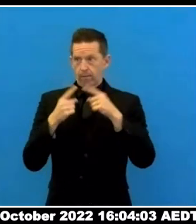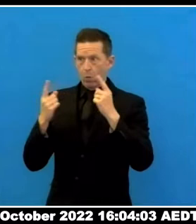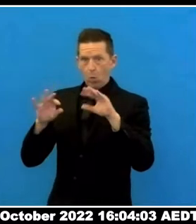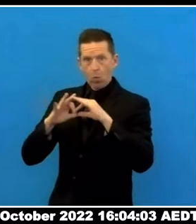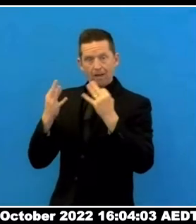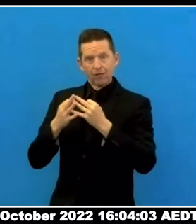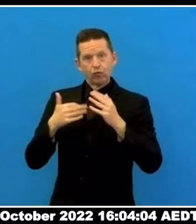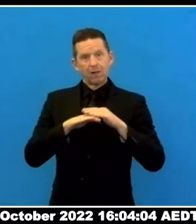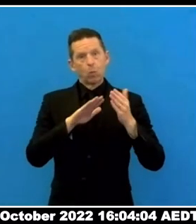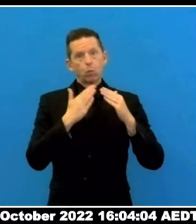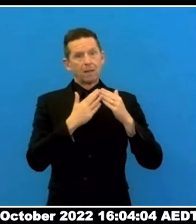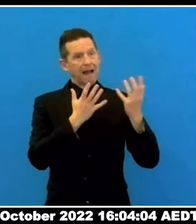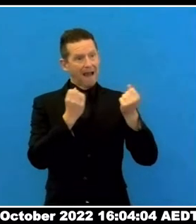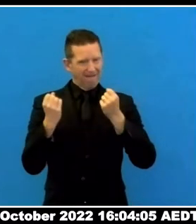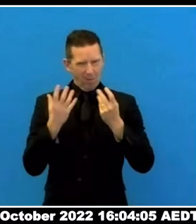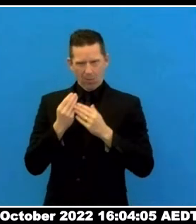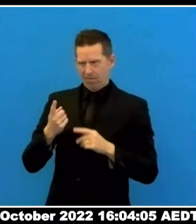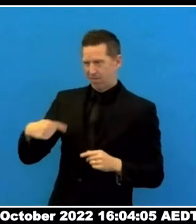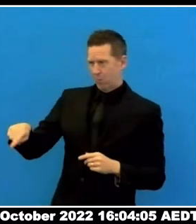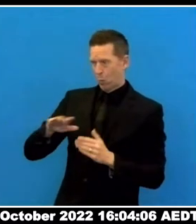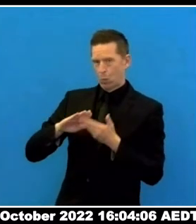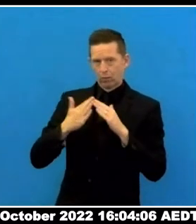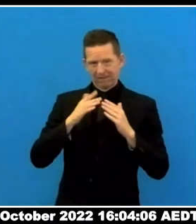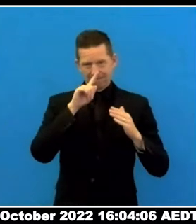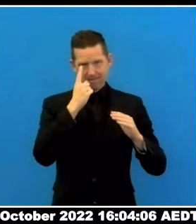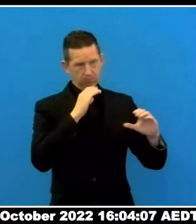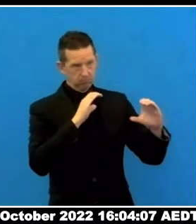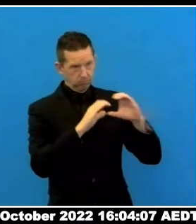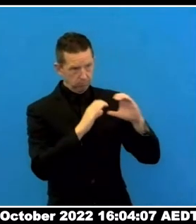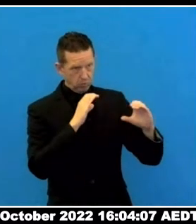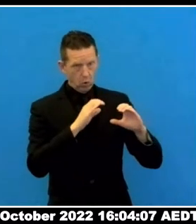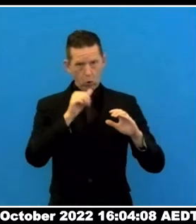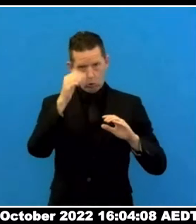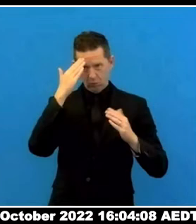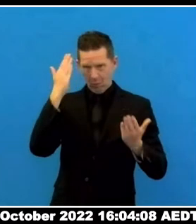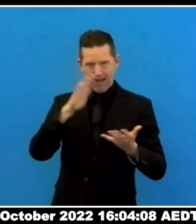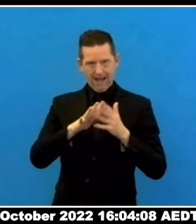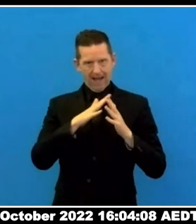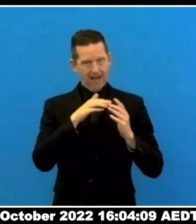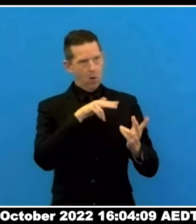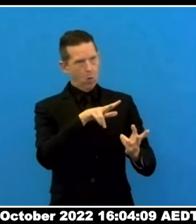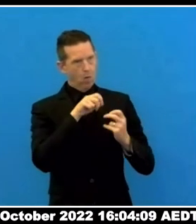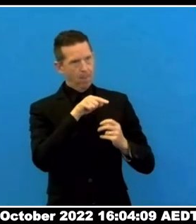while the community does not understand how to get that information in the first language.